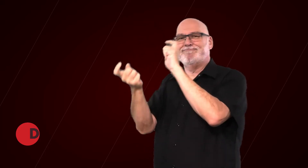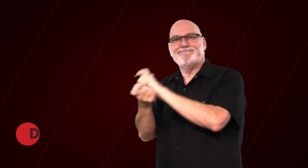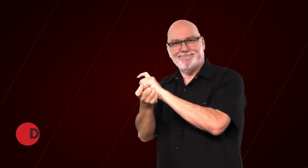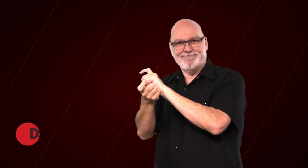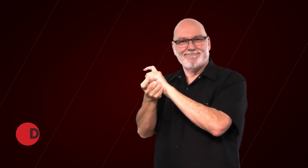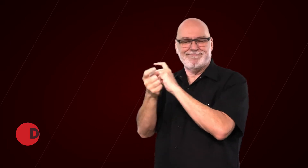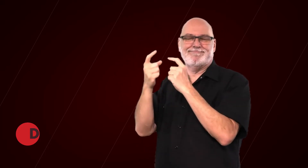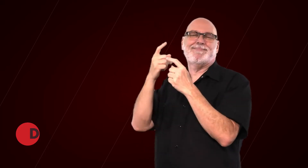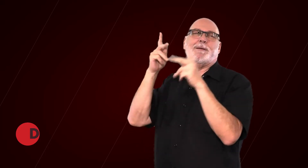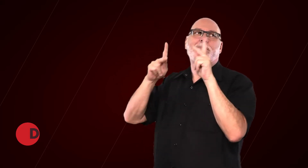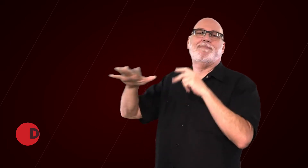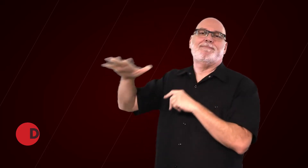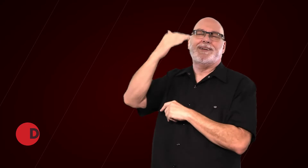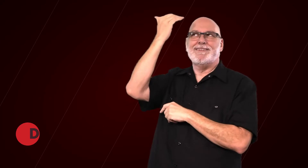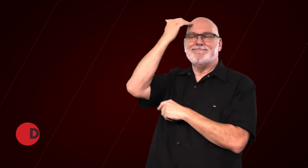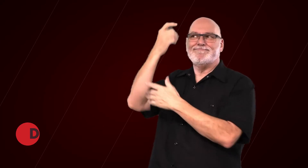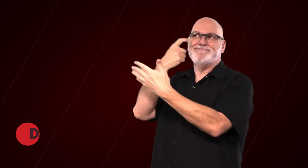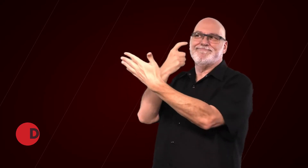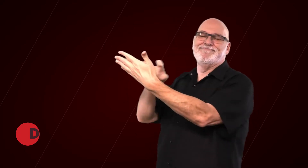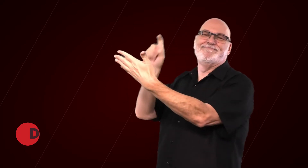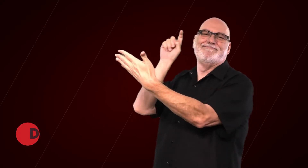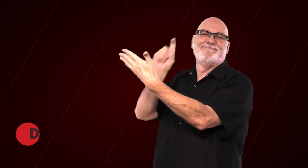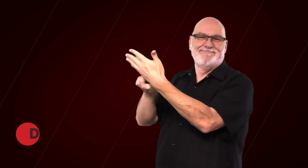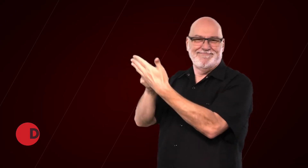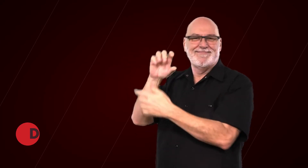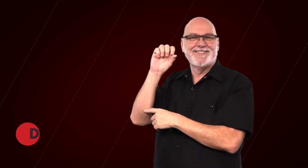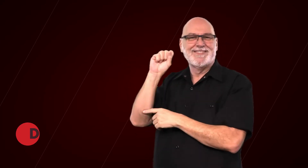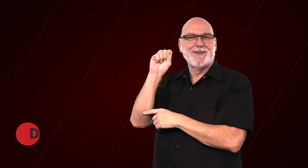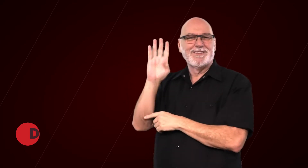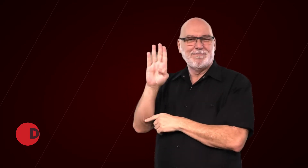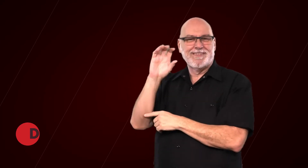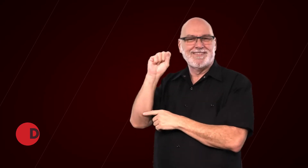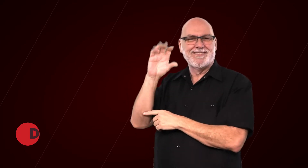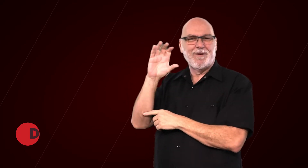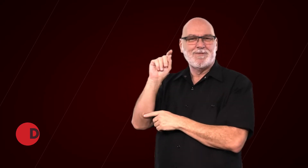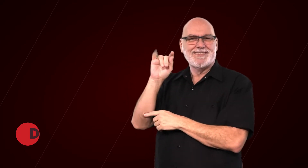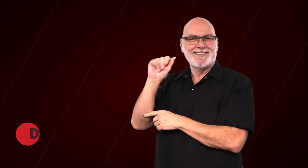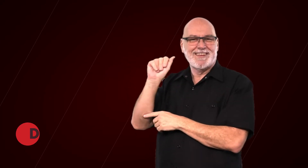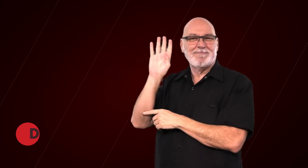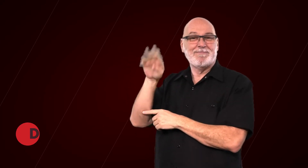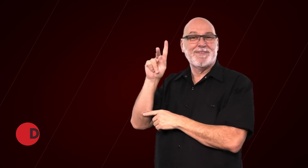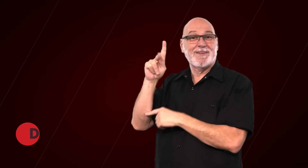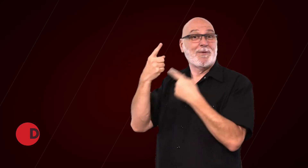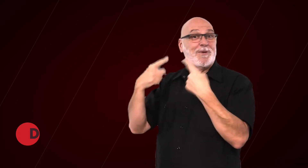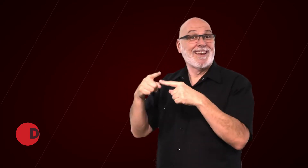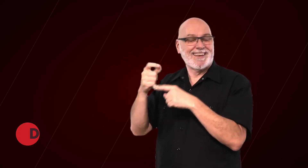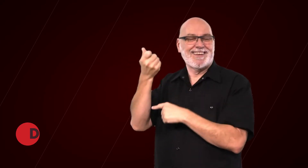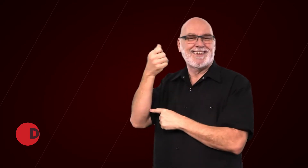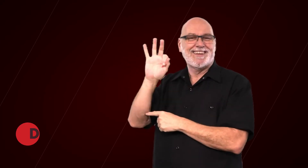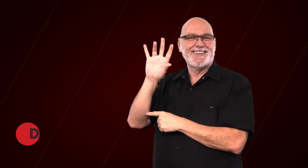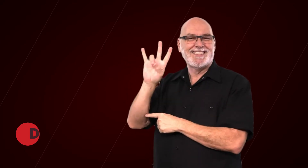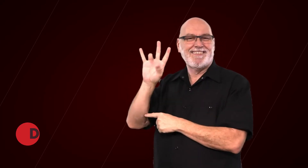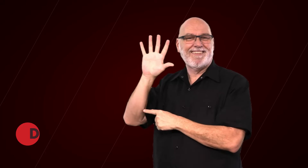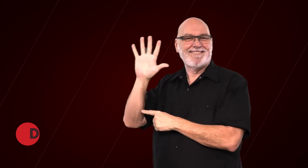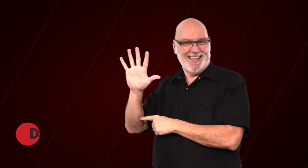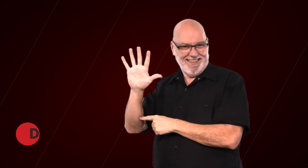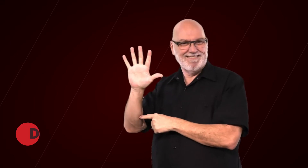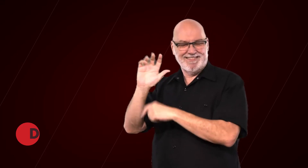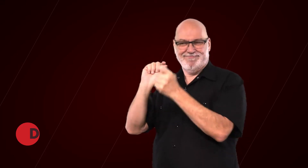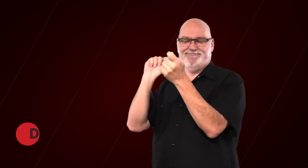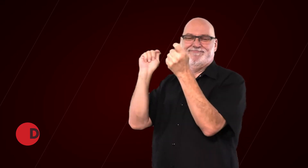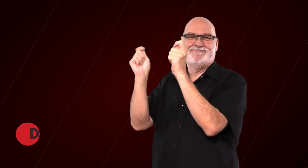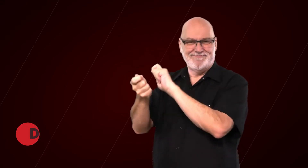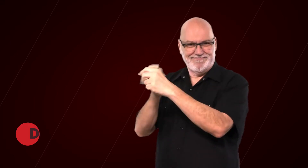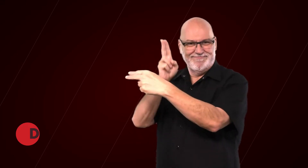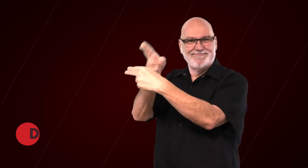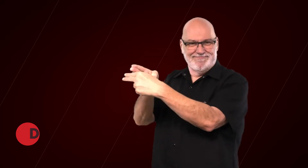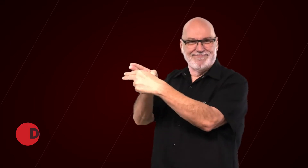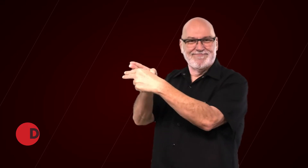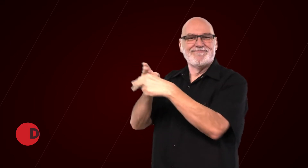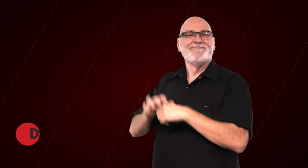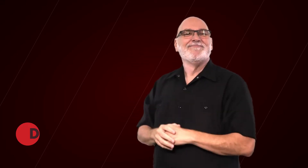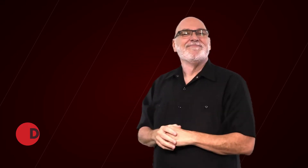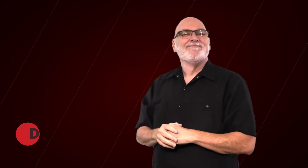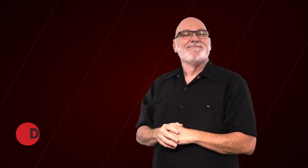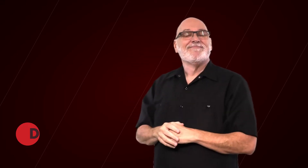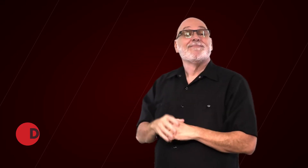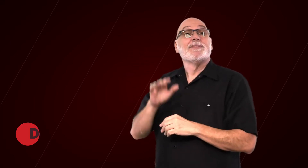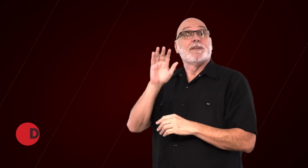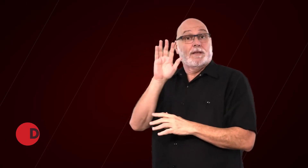became known as Scotiabank in 1975.